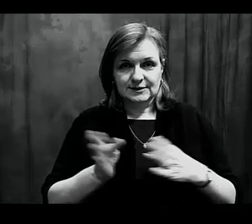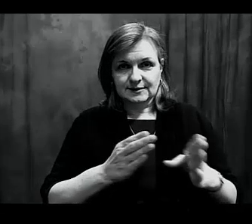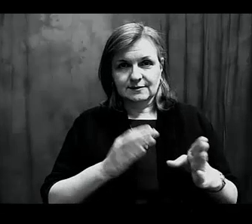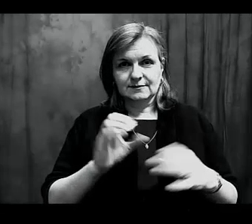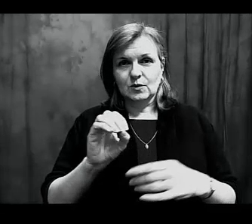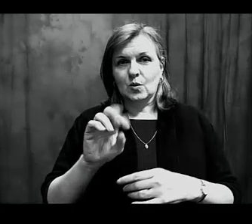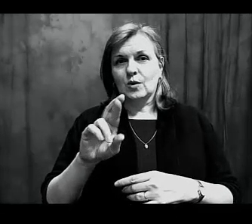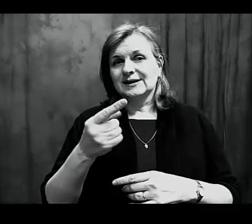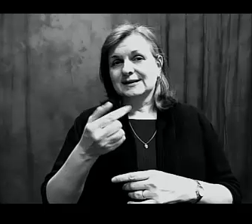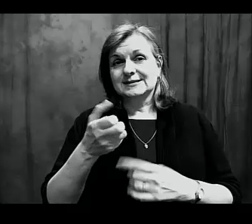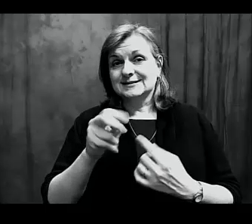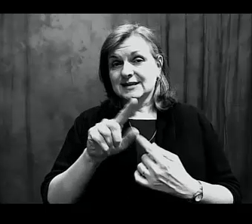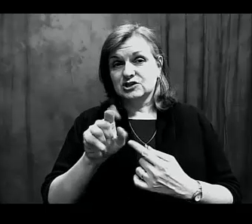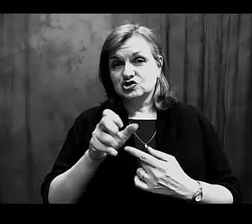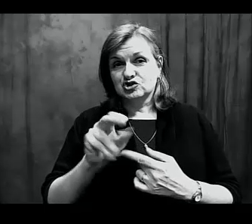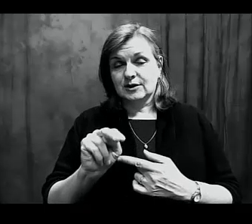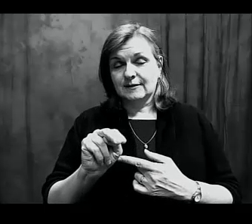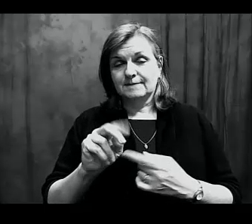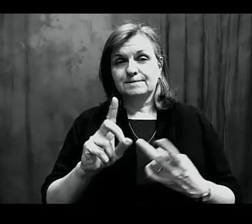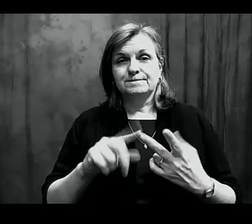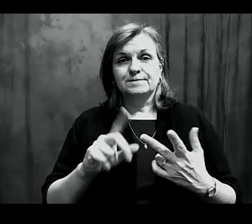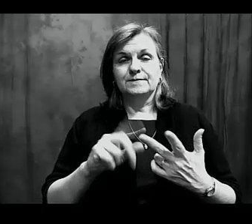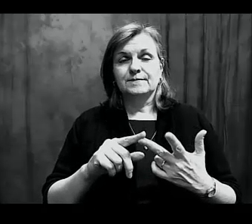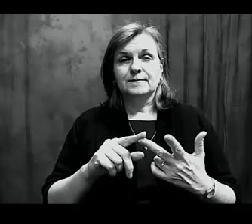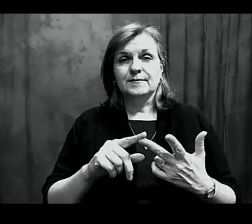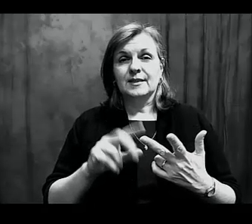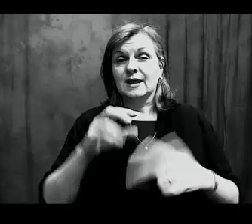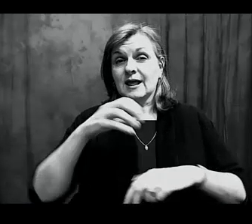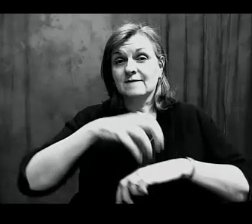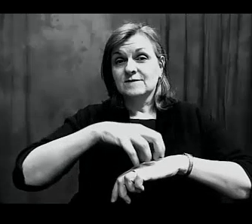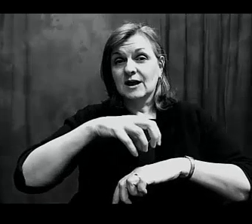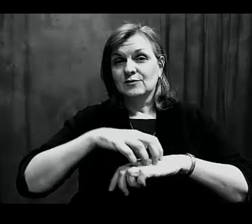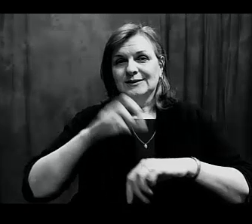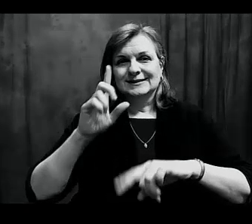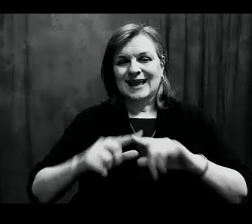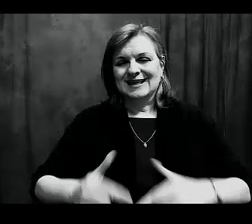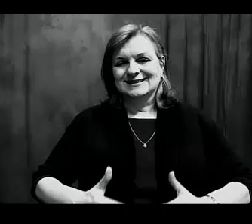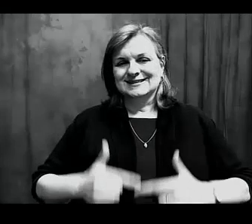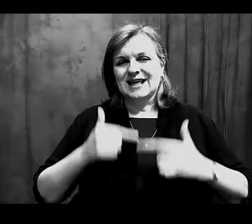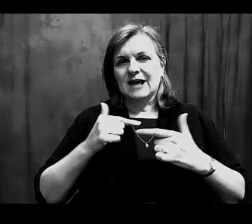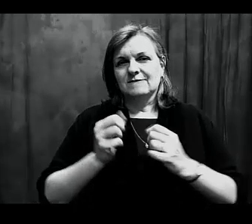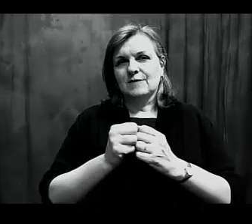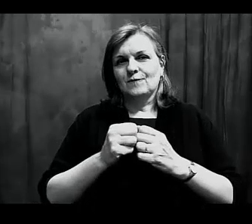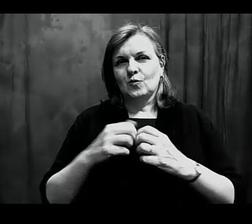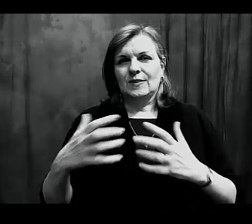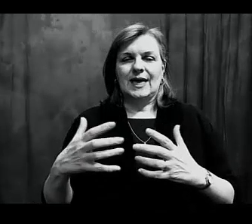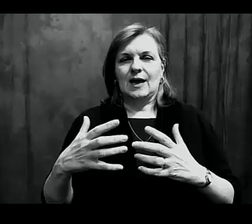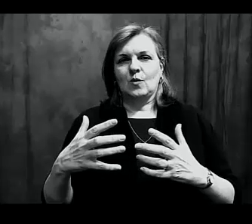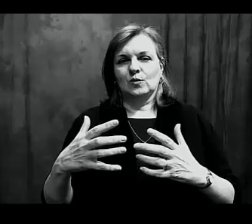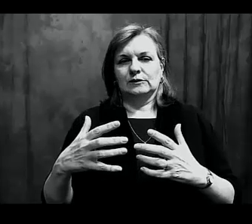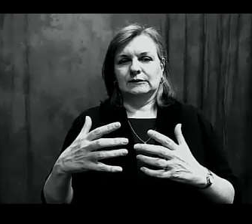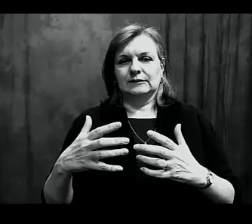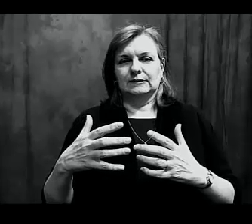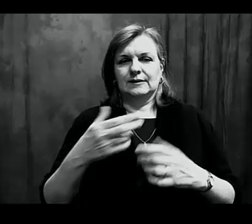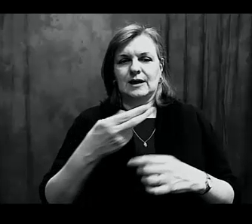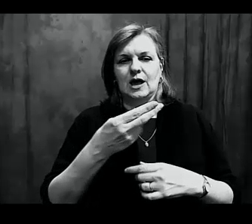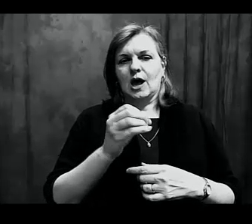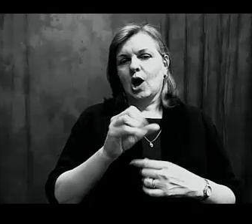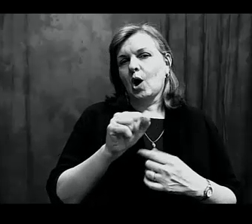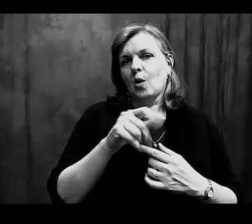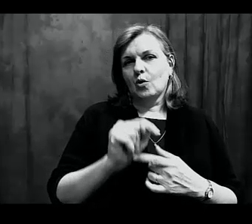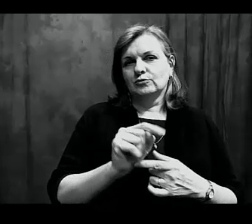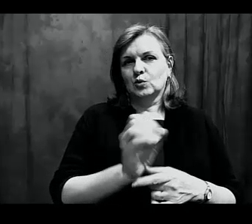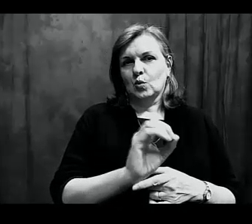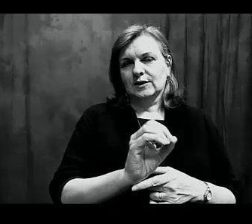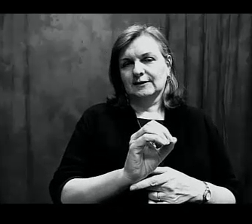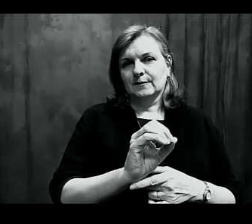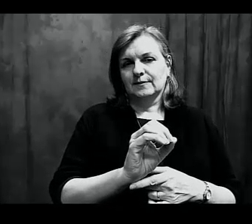don't have cellular organization they are not at the level where are they can actually survive without